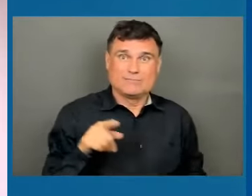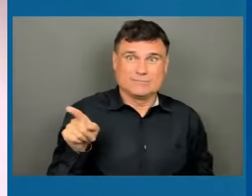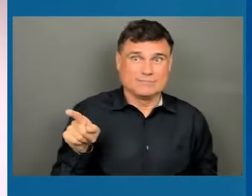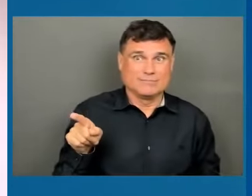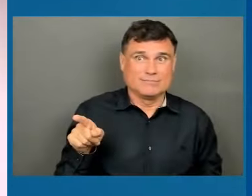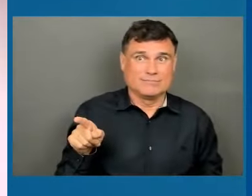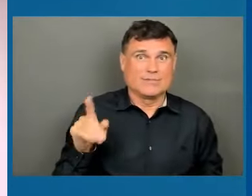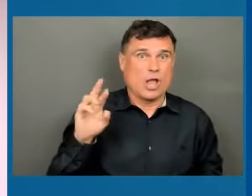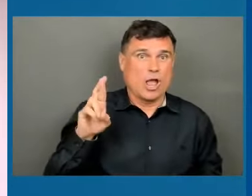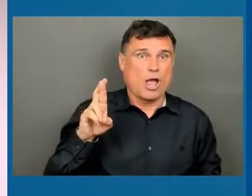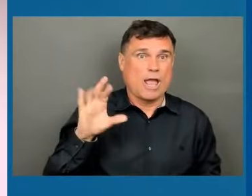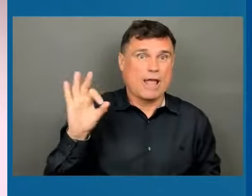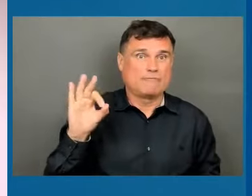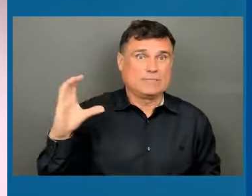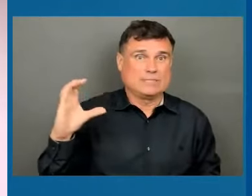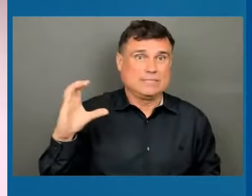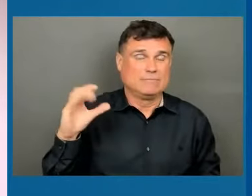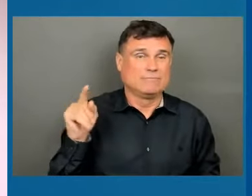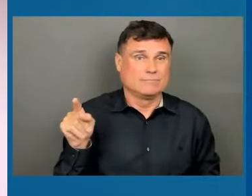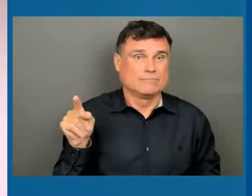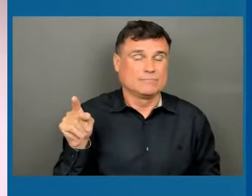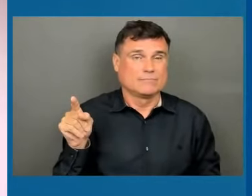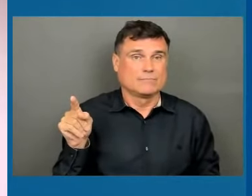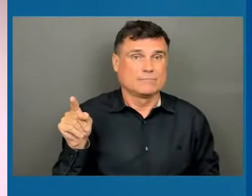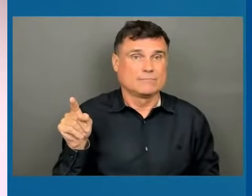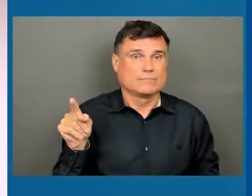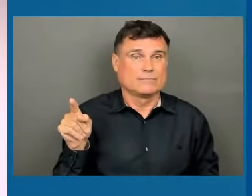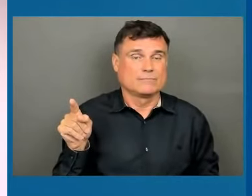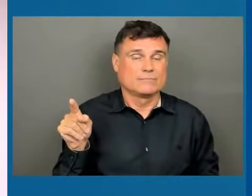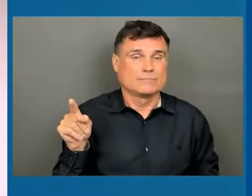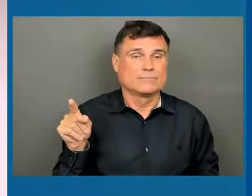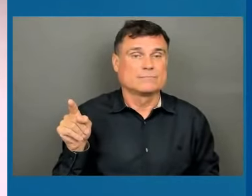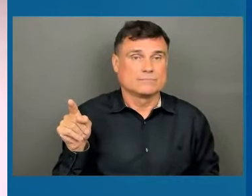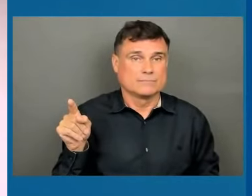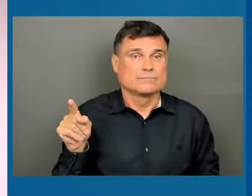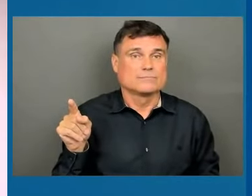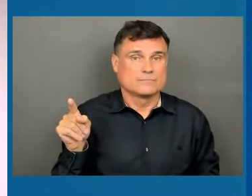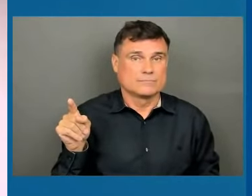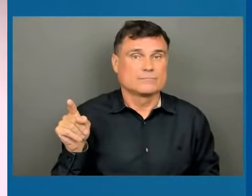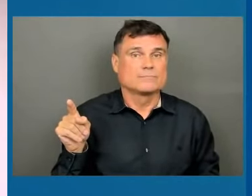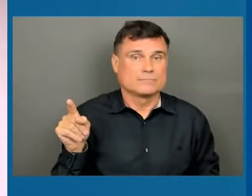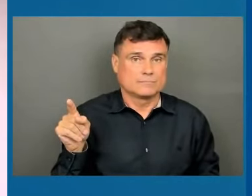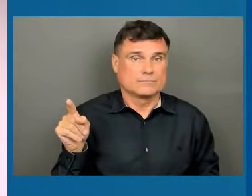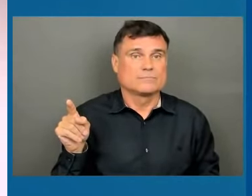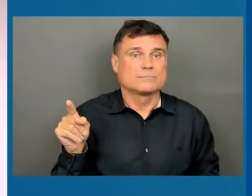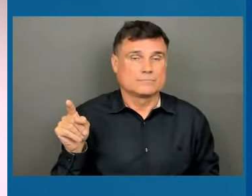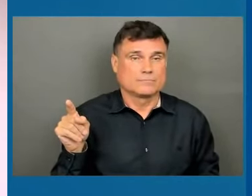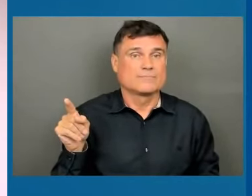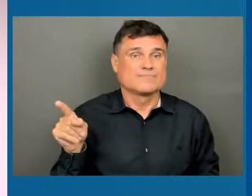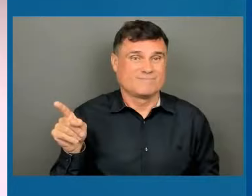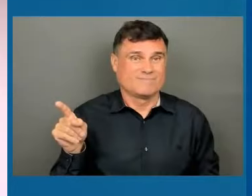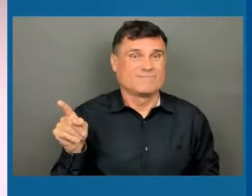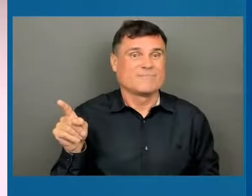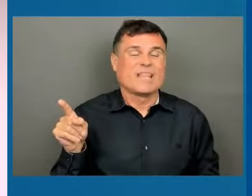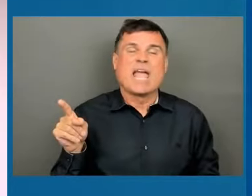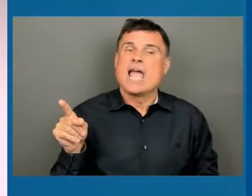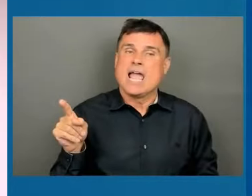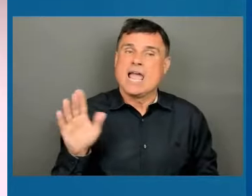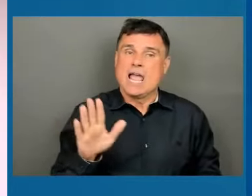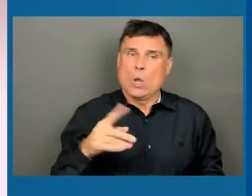flooding. We're much into the snow pack and it's a much more seasonal melt of that deep snow